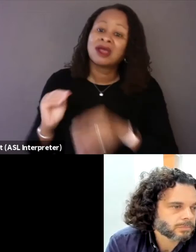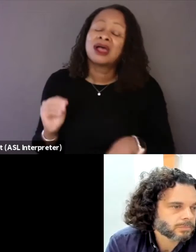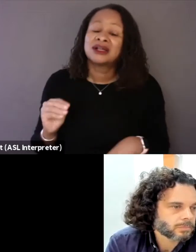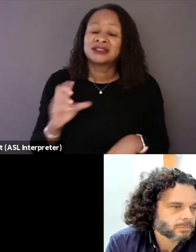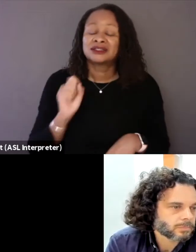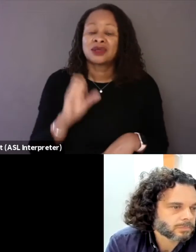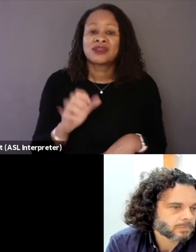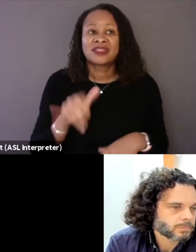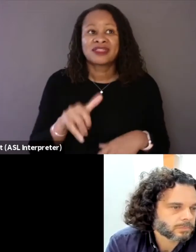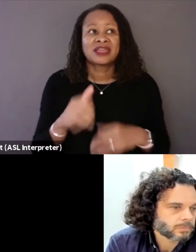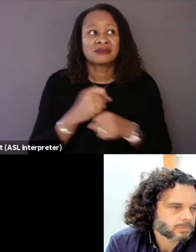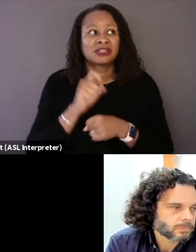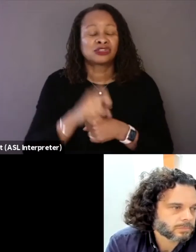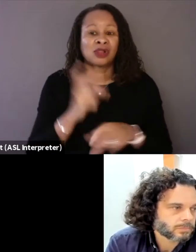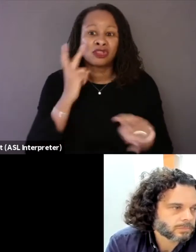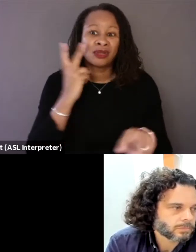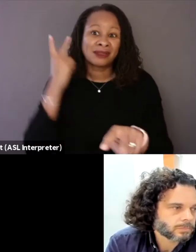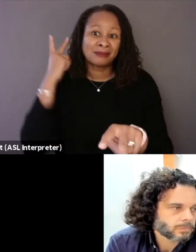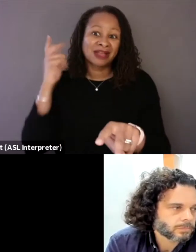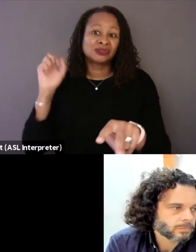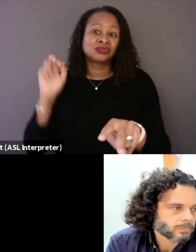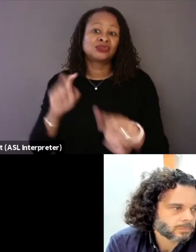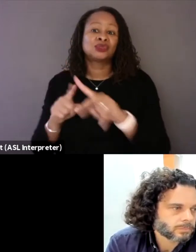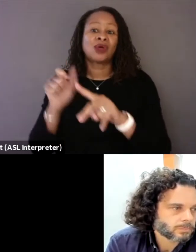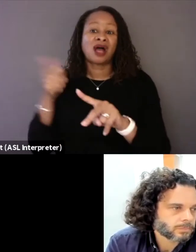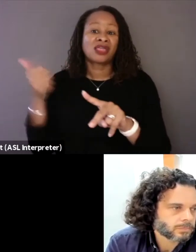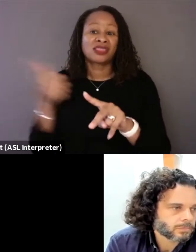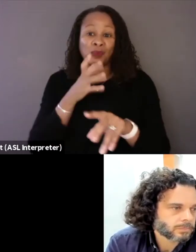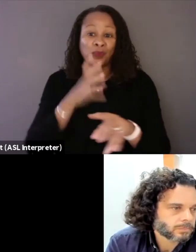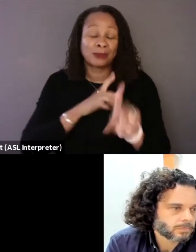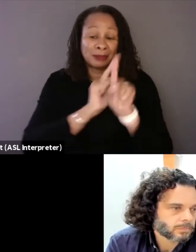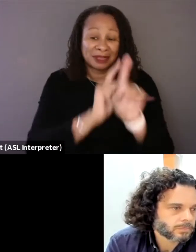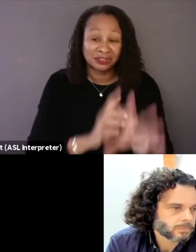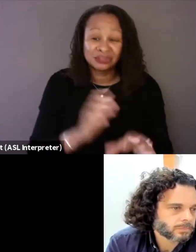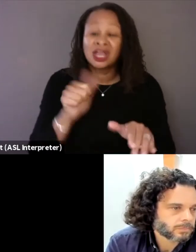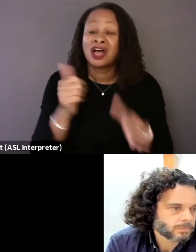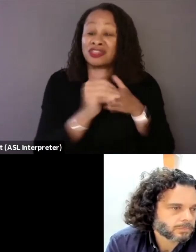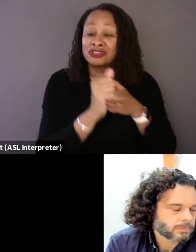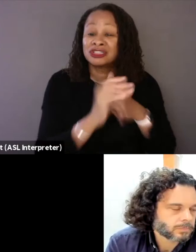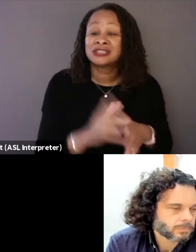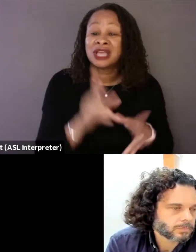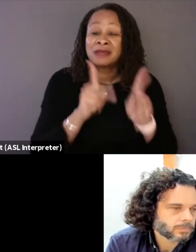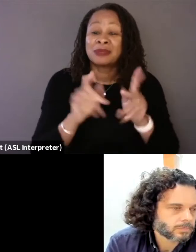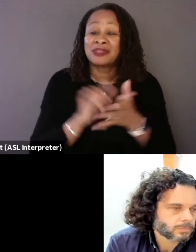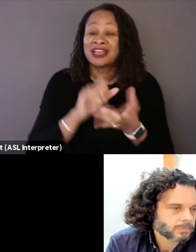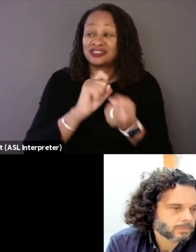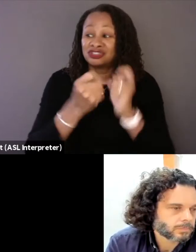you're sort of hearkening back to other women mentors, other leadership, other people that change the conversation like these women are.